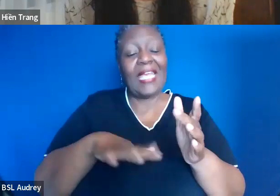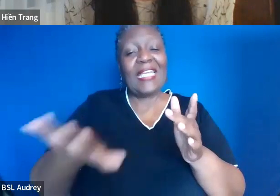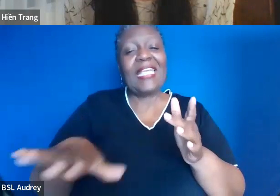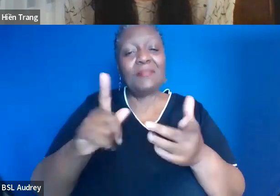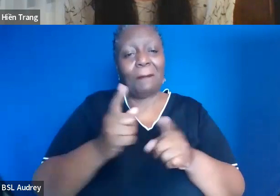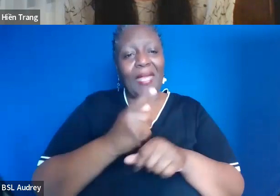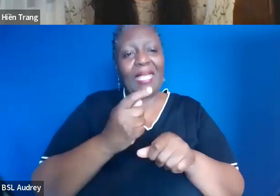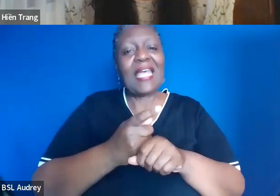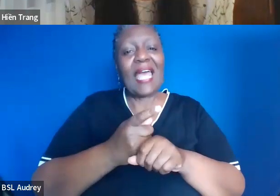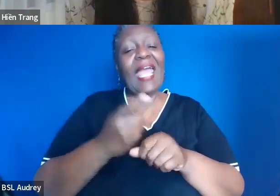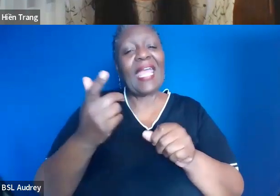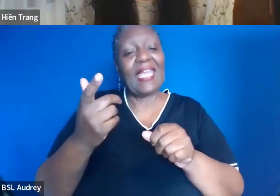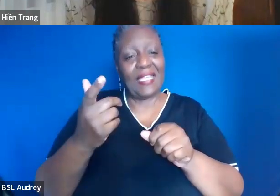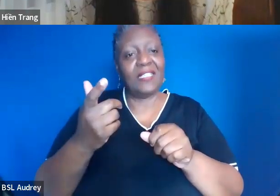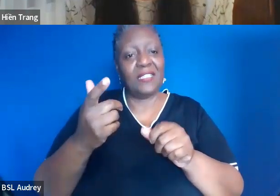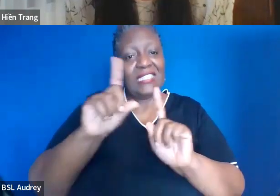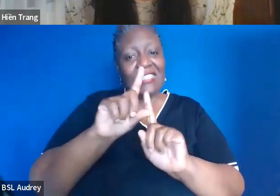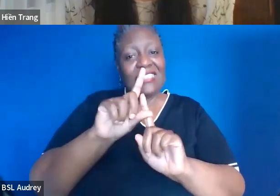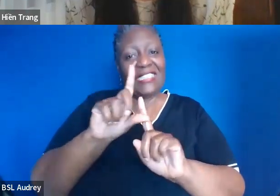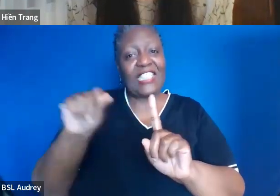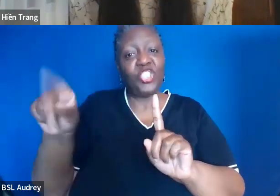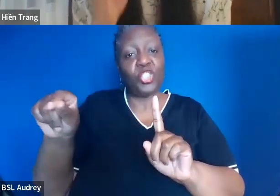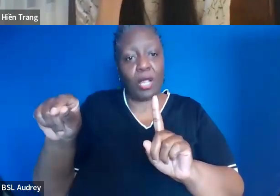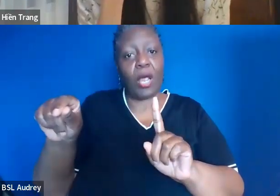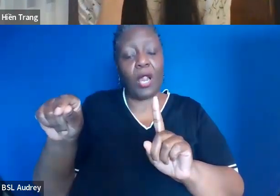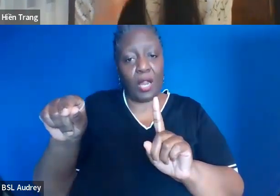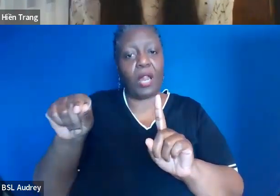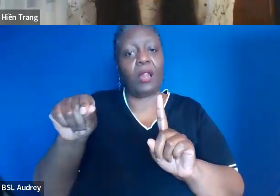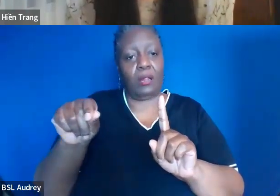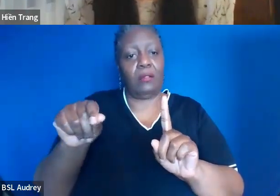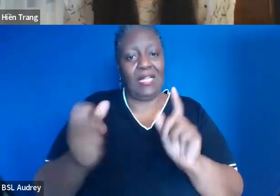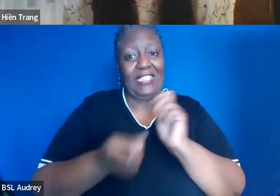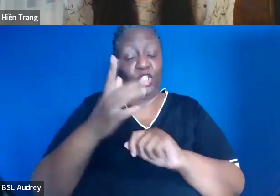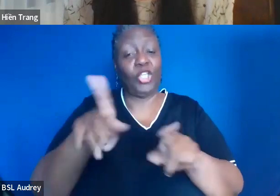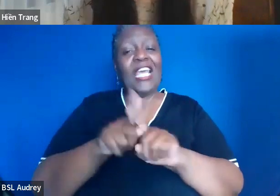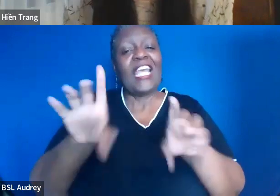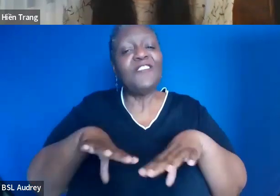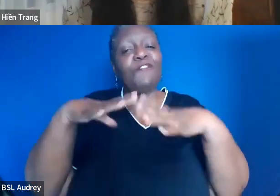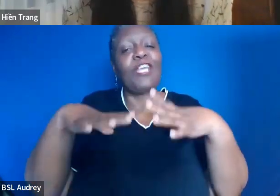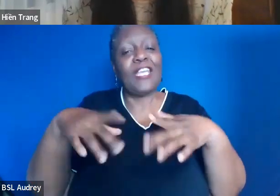edition free to read online for the next 24 hours so you can share that link with your family and